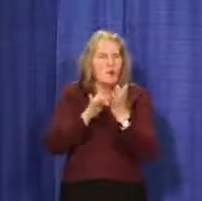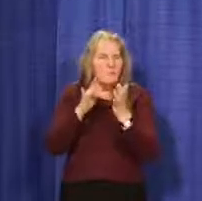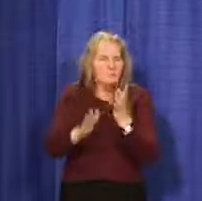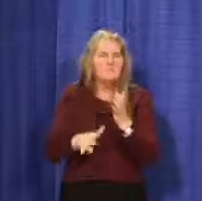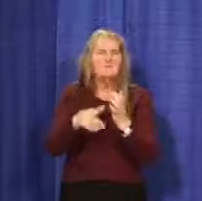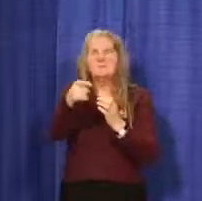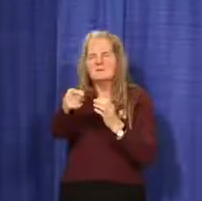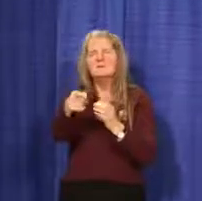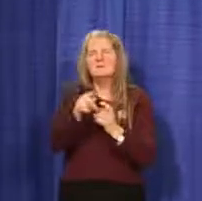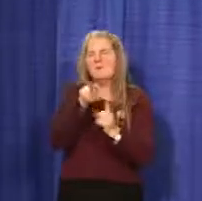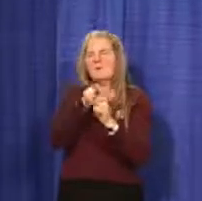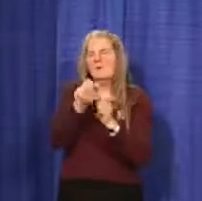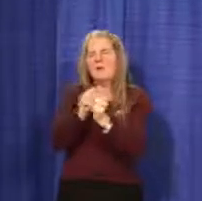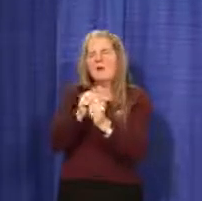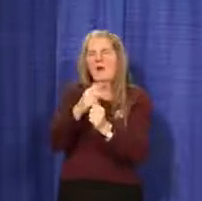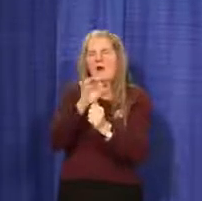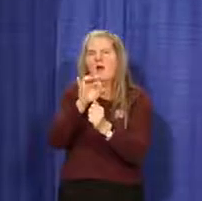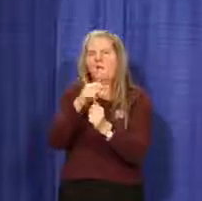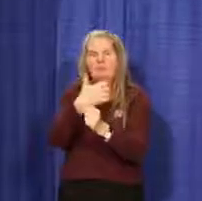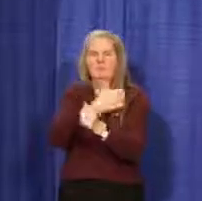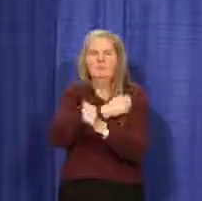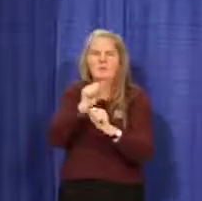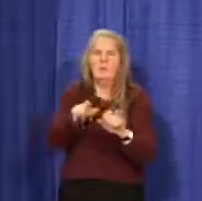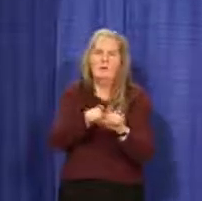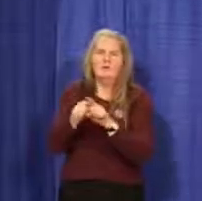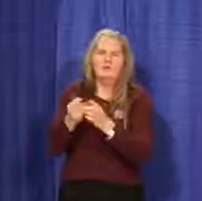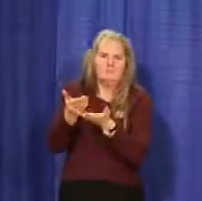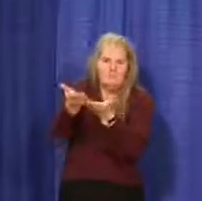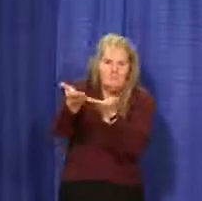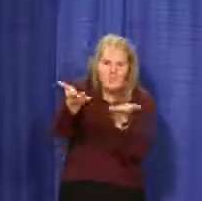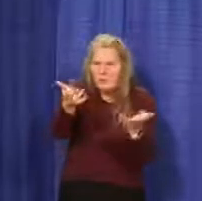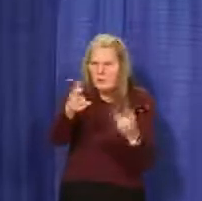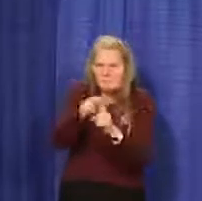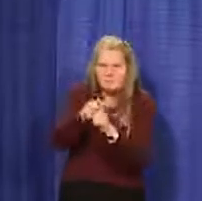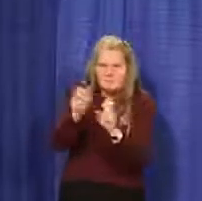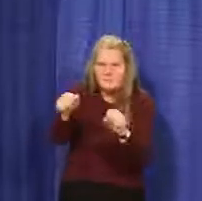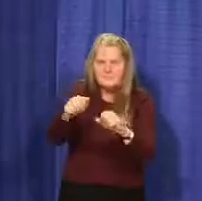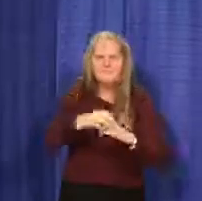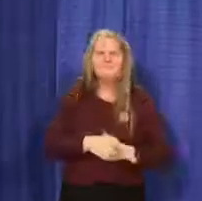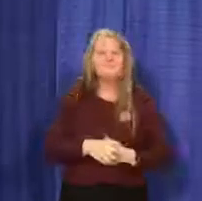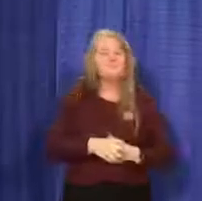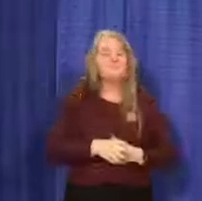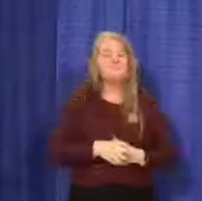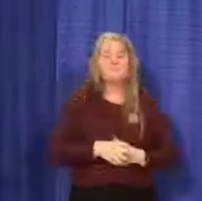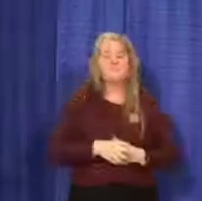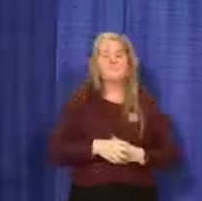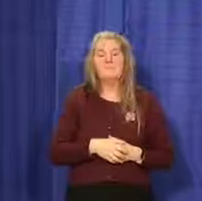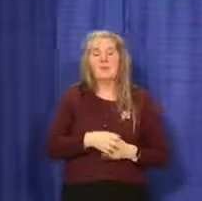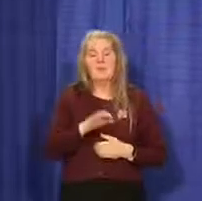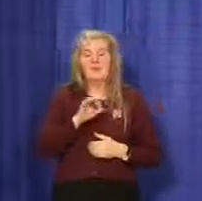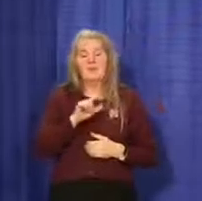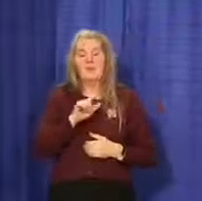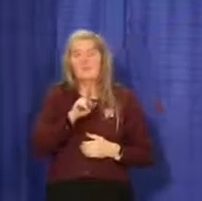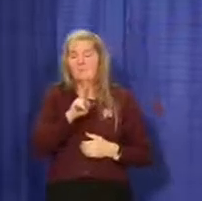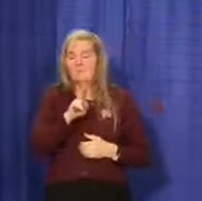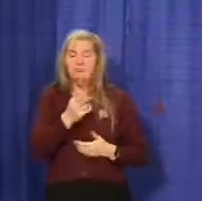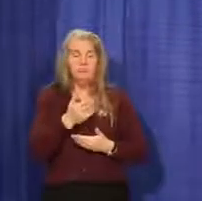centre. As for other communities, just like here, the vaccines have